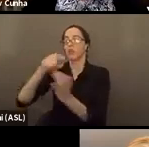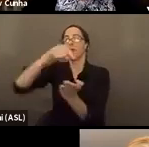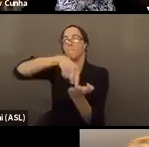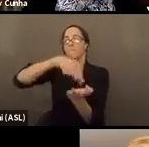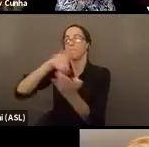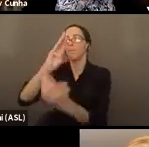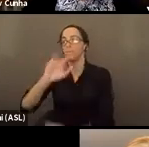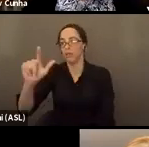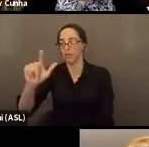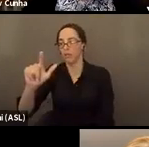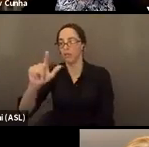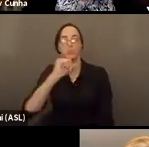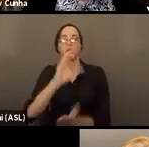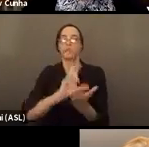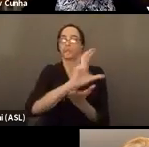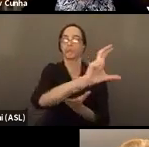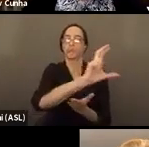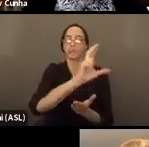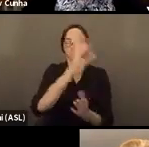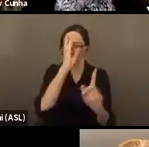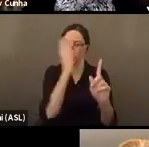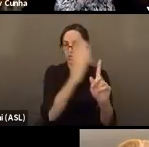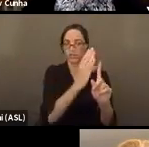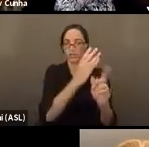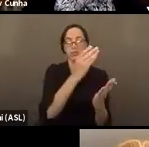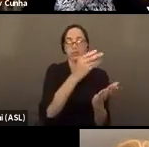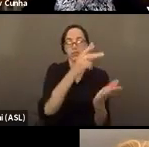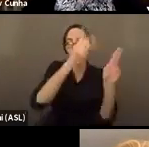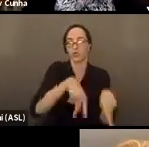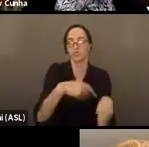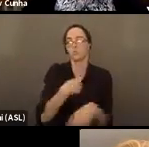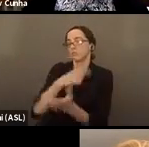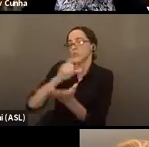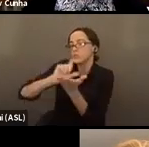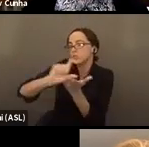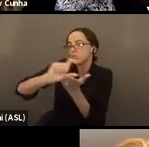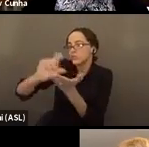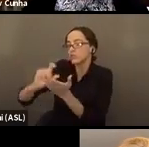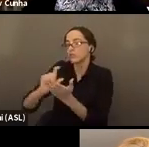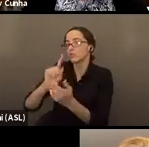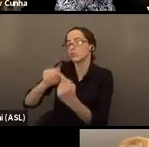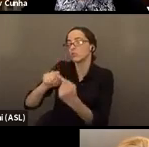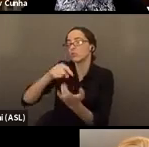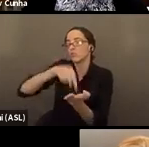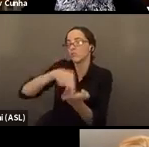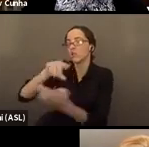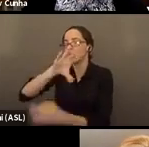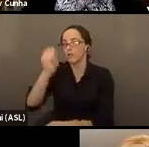child can't go to school anything like that we um we might be able to assist you with and i am going